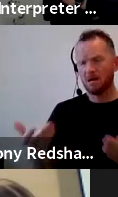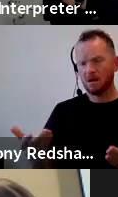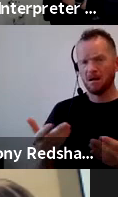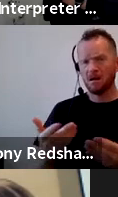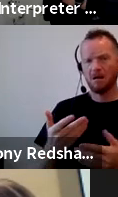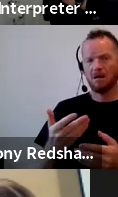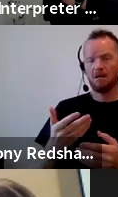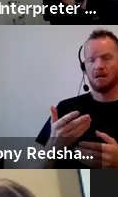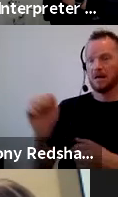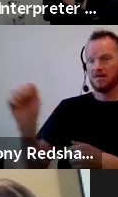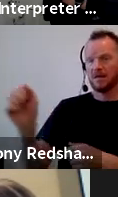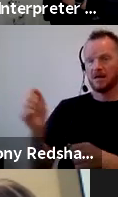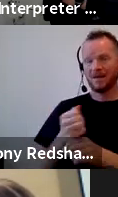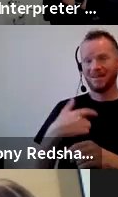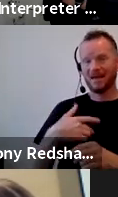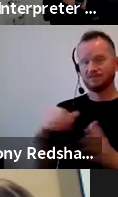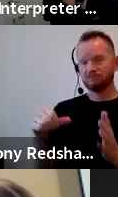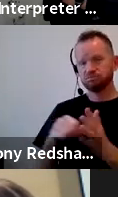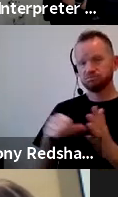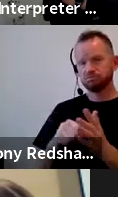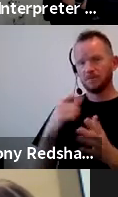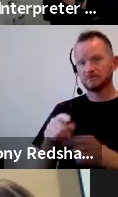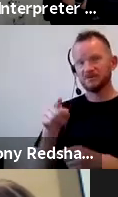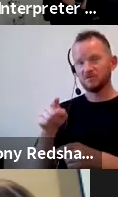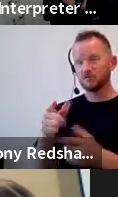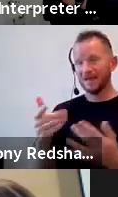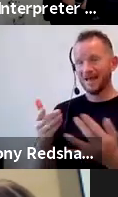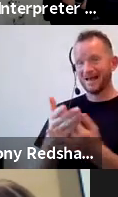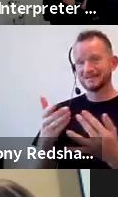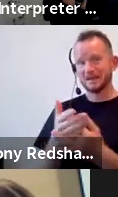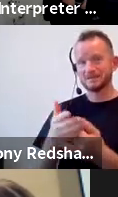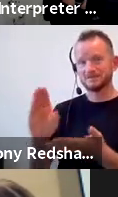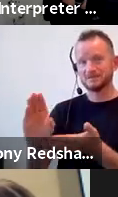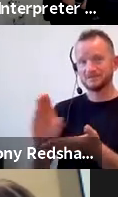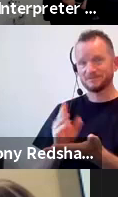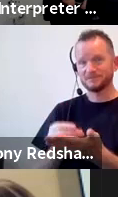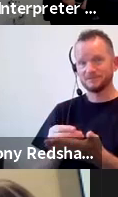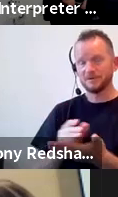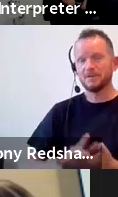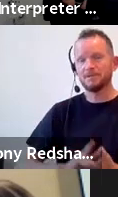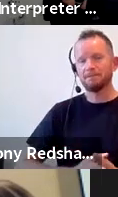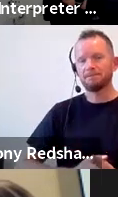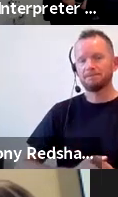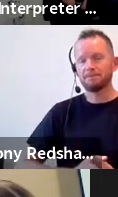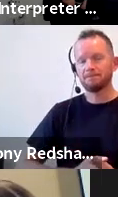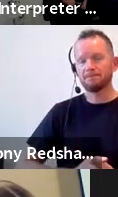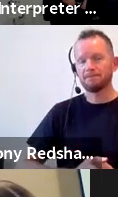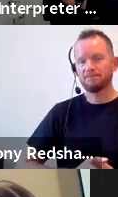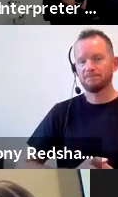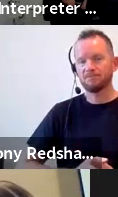And, and the my wife as difficult as possible for you to access that.